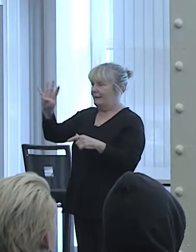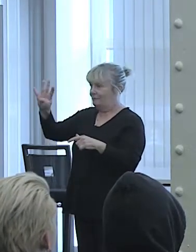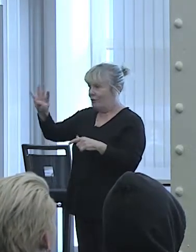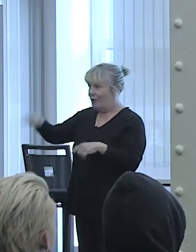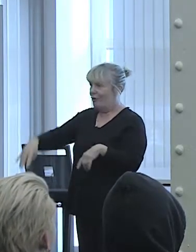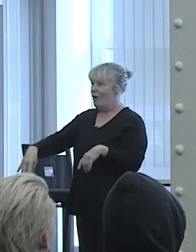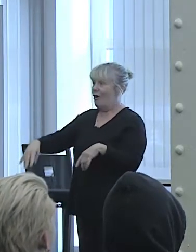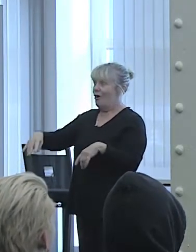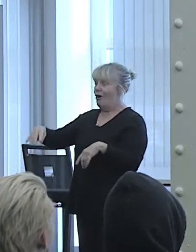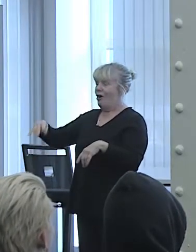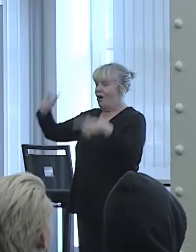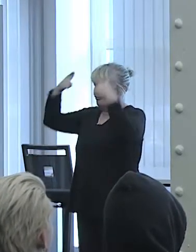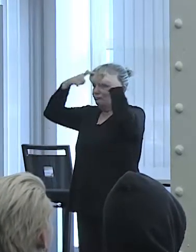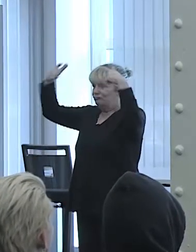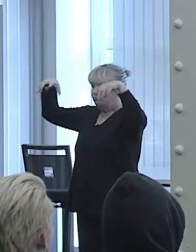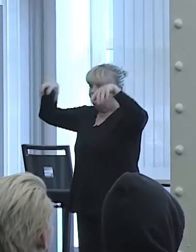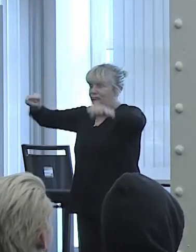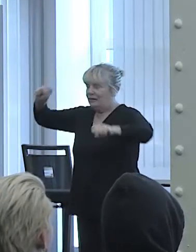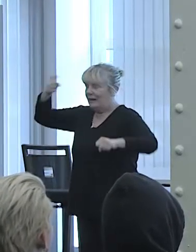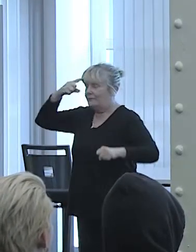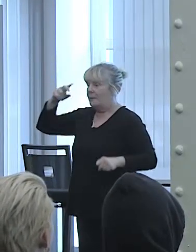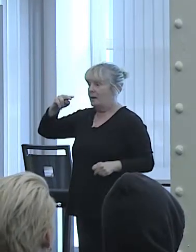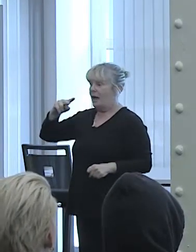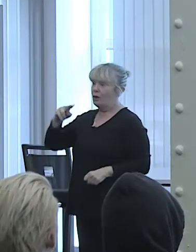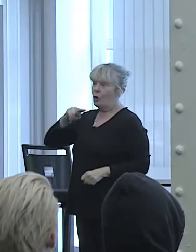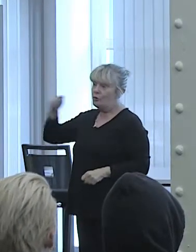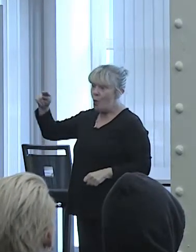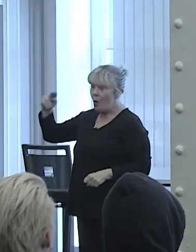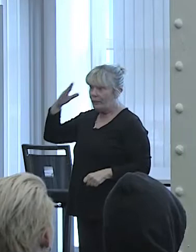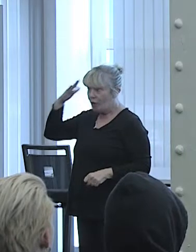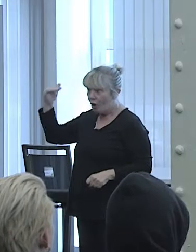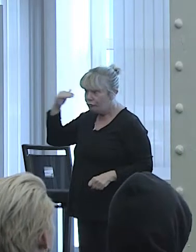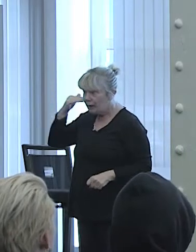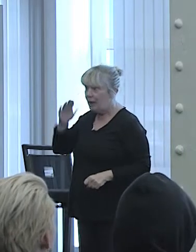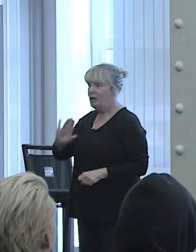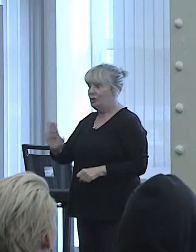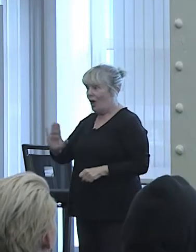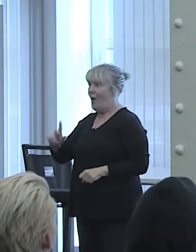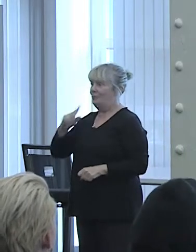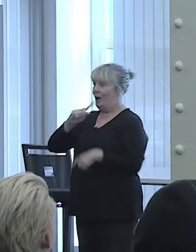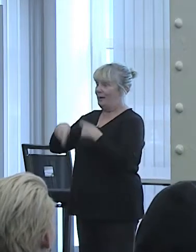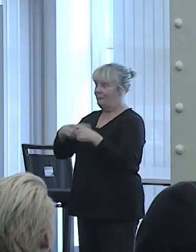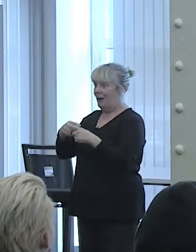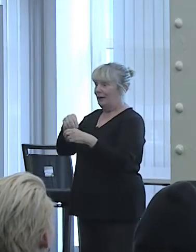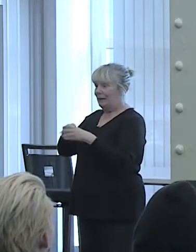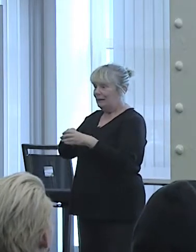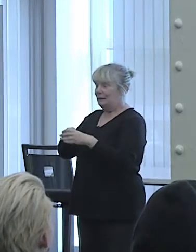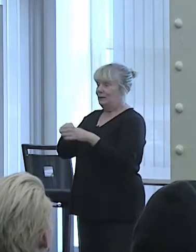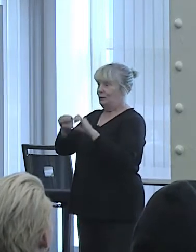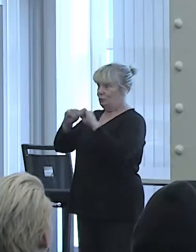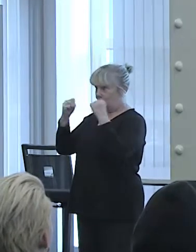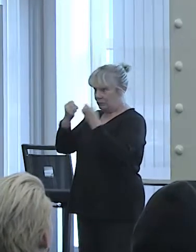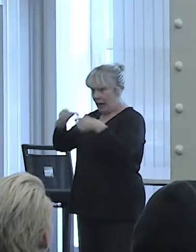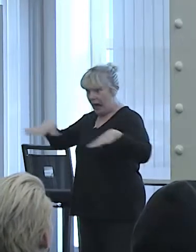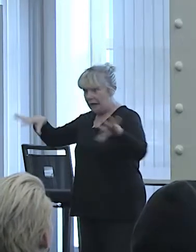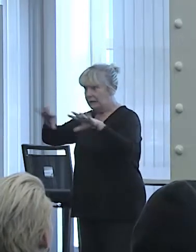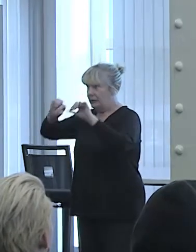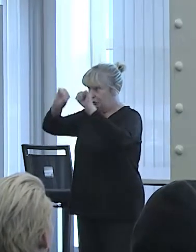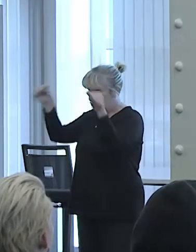or North Korea. I'm talking about how in a society, it is shaped and it is perpetuated